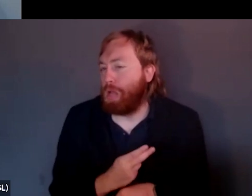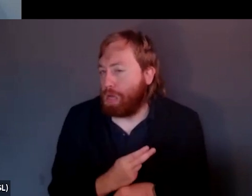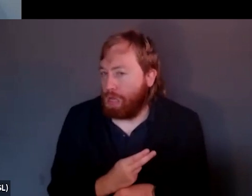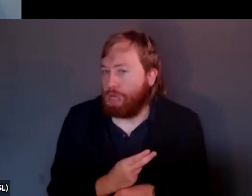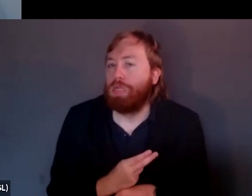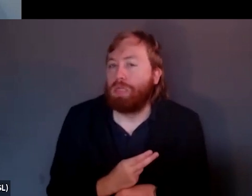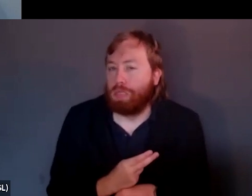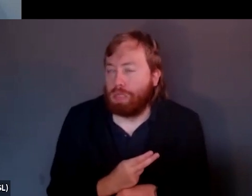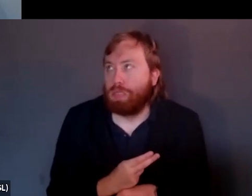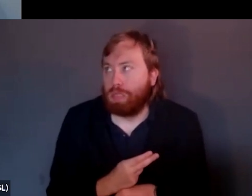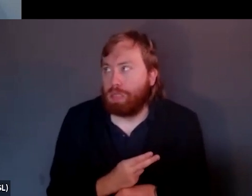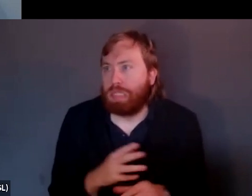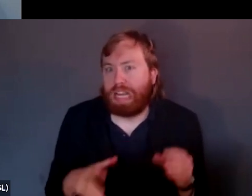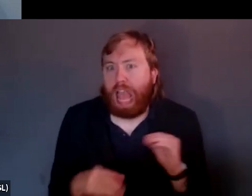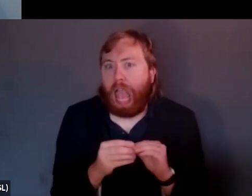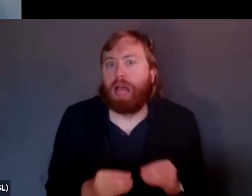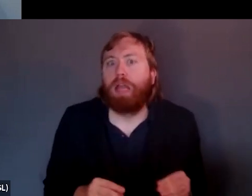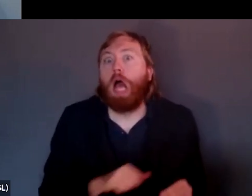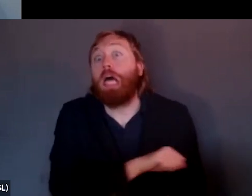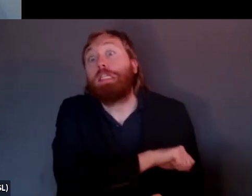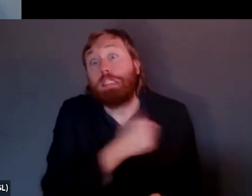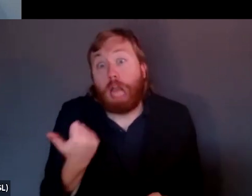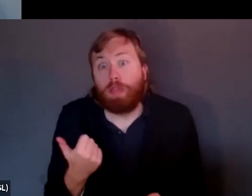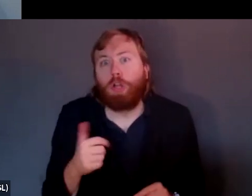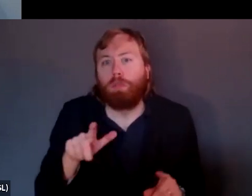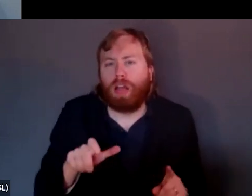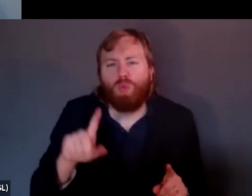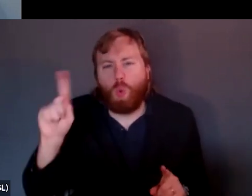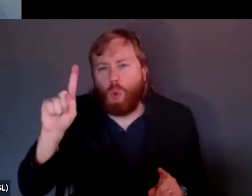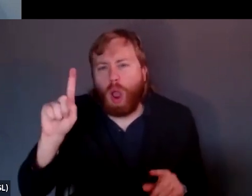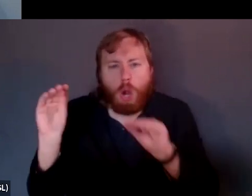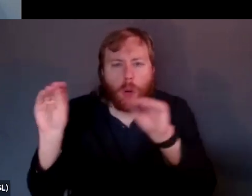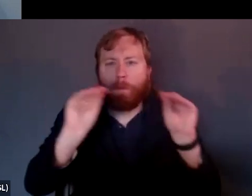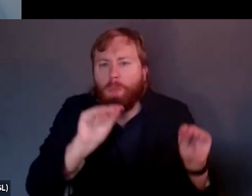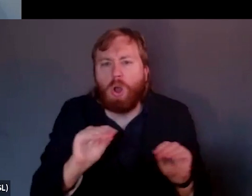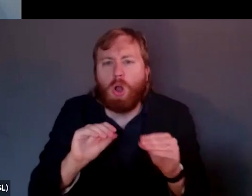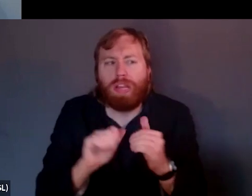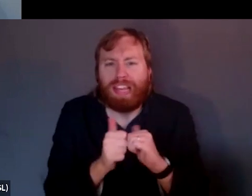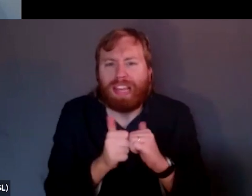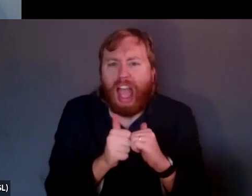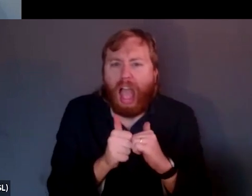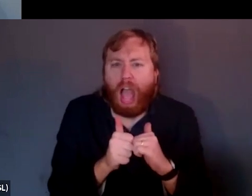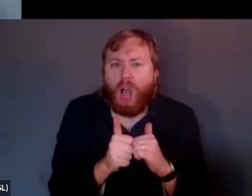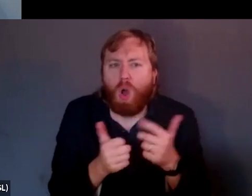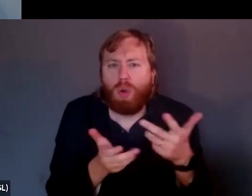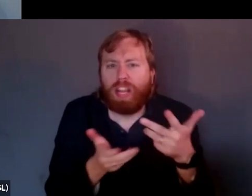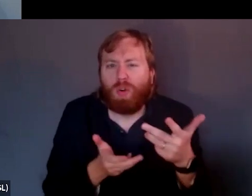adding another button and where it sits and how it interacts would be the questions that I would have.